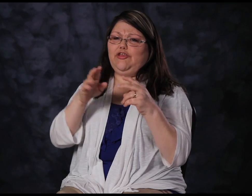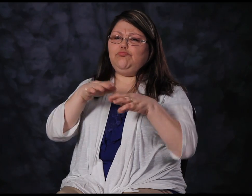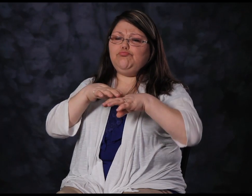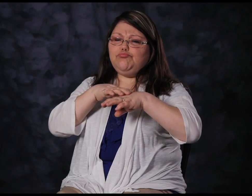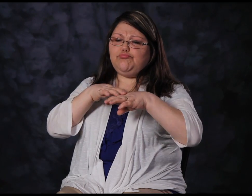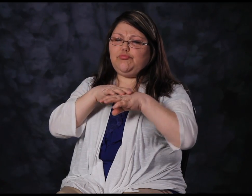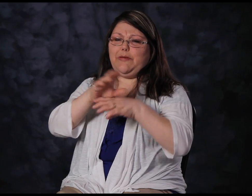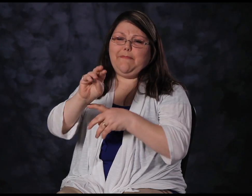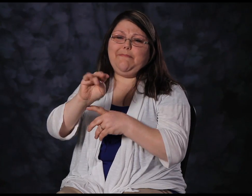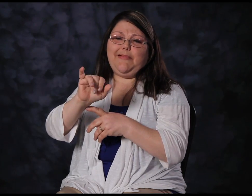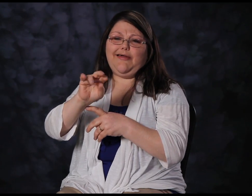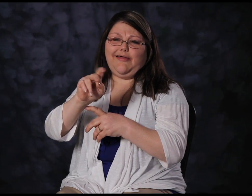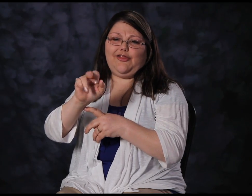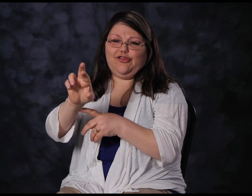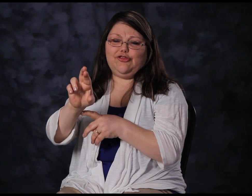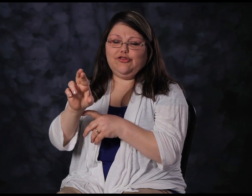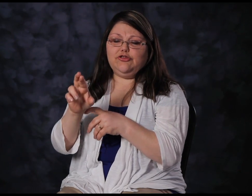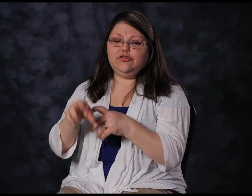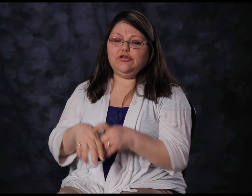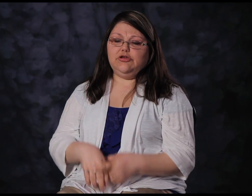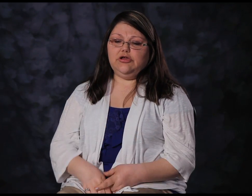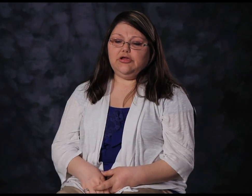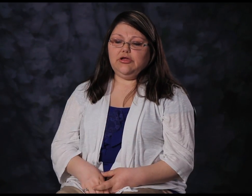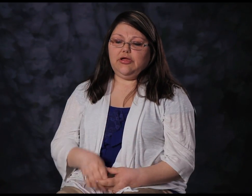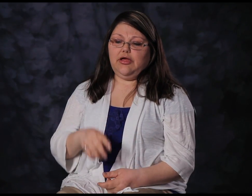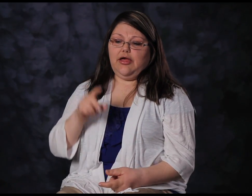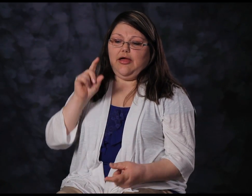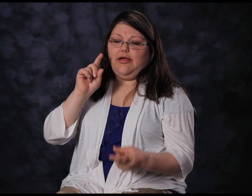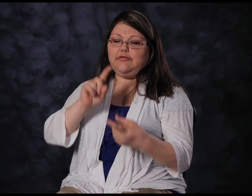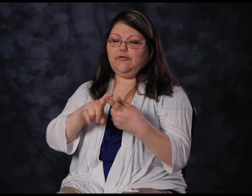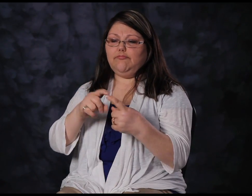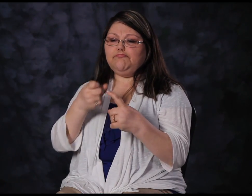In my early years, the depression was pretty subtle,